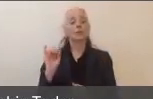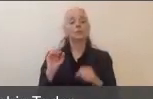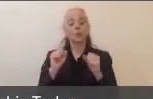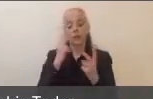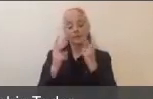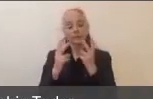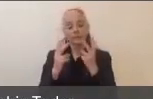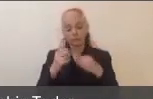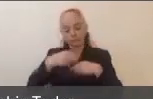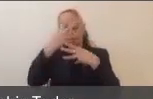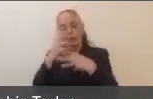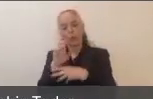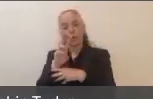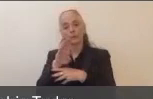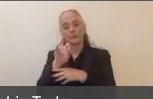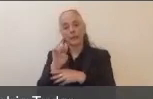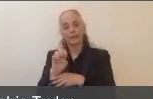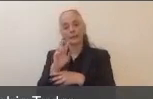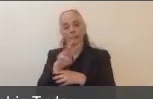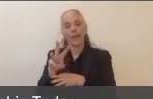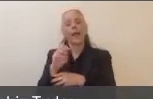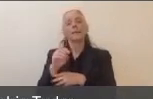and subscribe for daily status updates